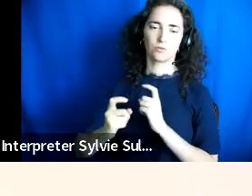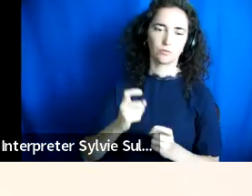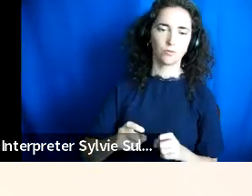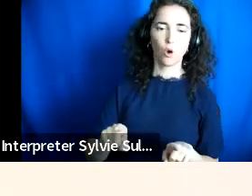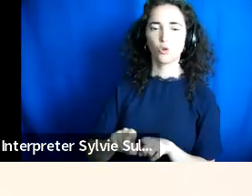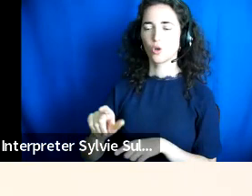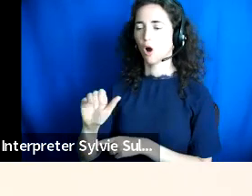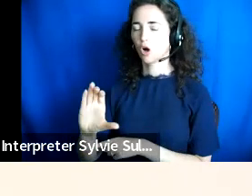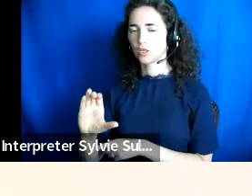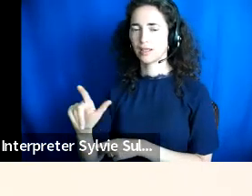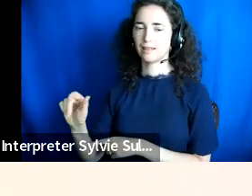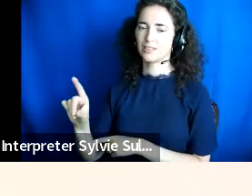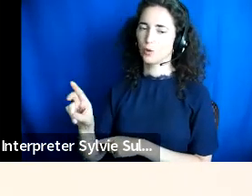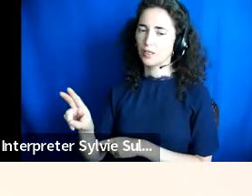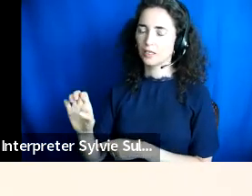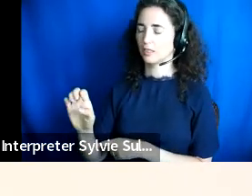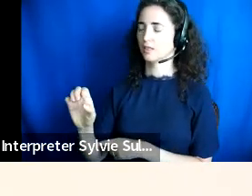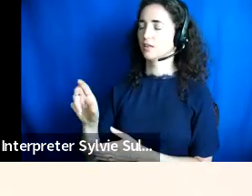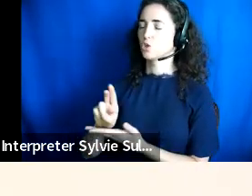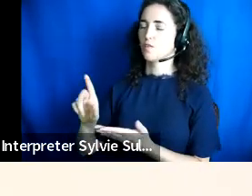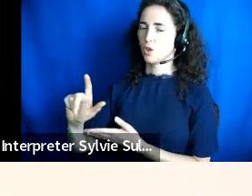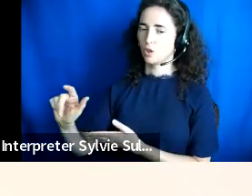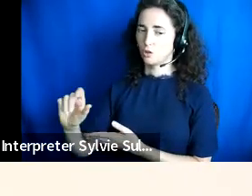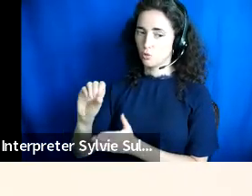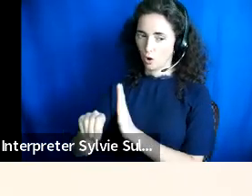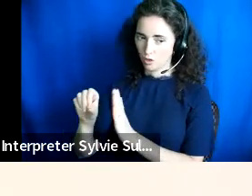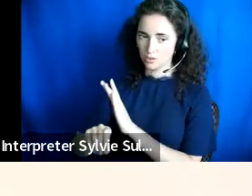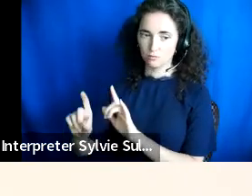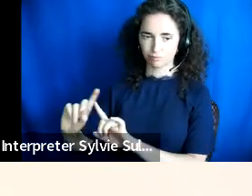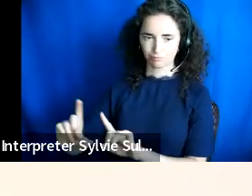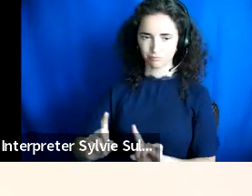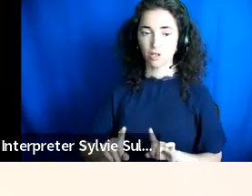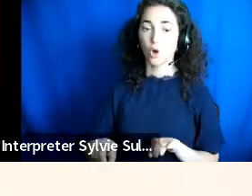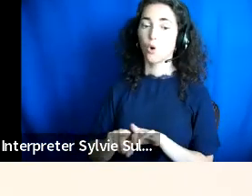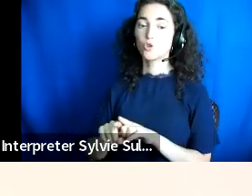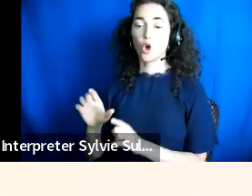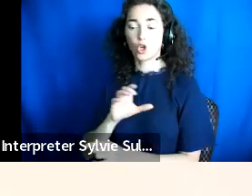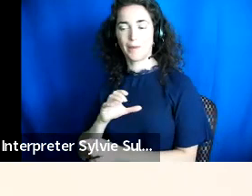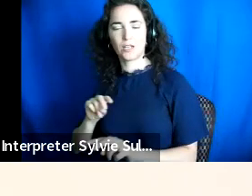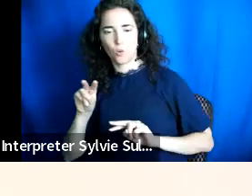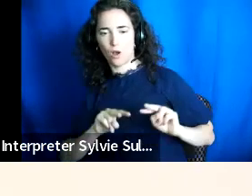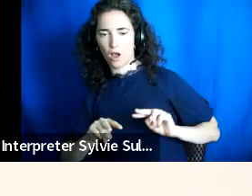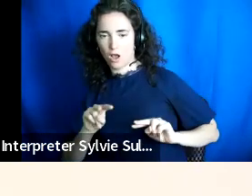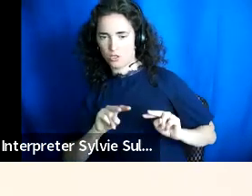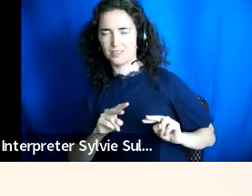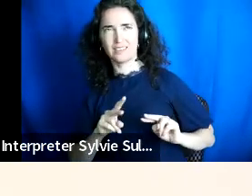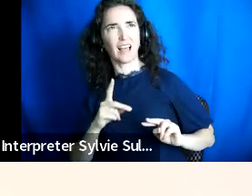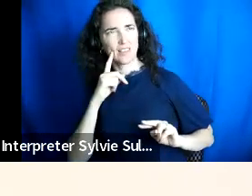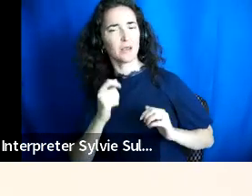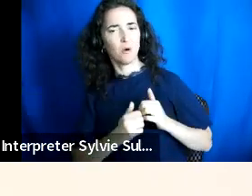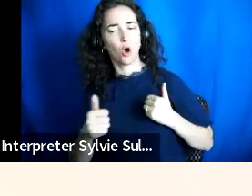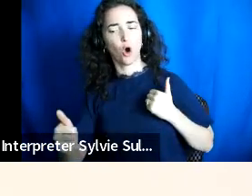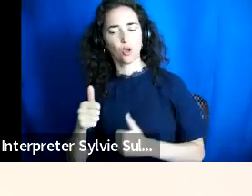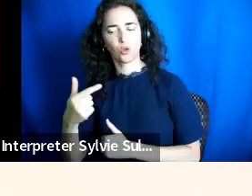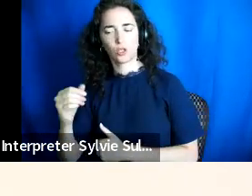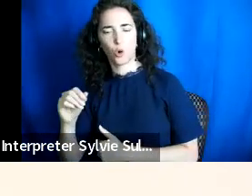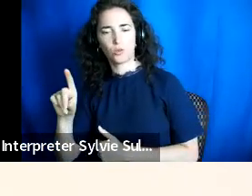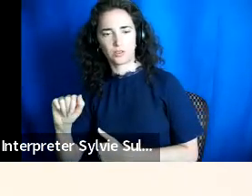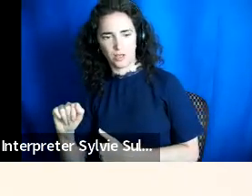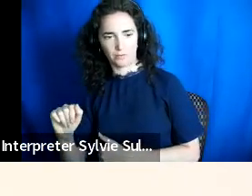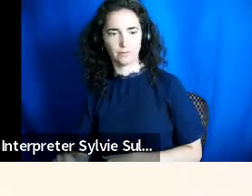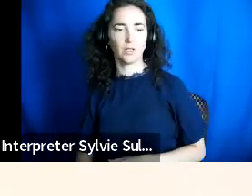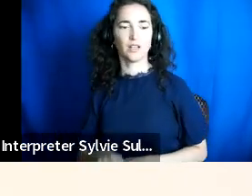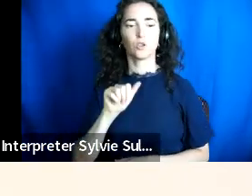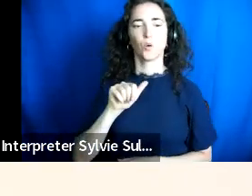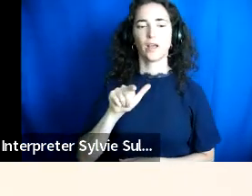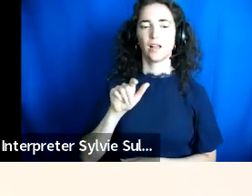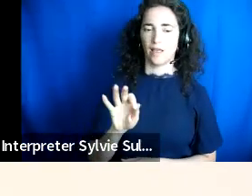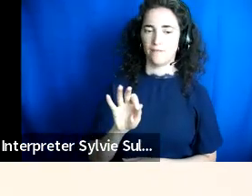University of New Orleans, and monitoring was provided by a steering committee that most likely phoneed on your goat the Louisiana, while I've ended during her due to Hurricane Katrina